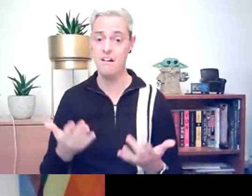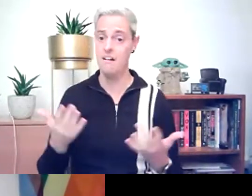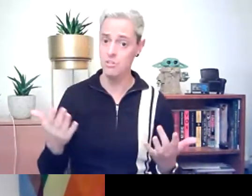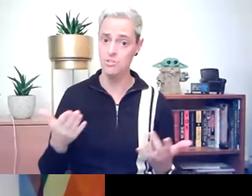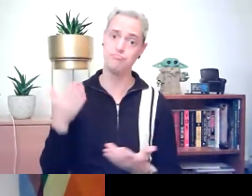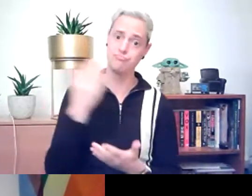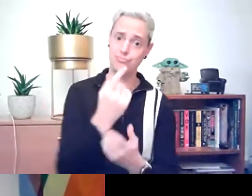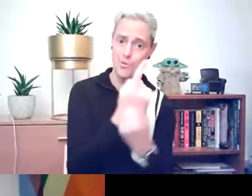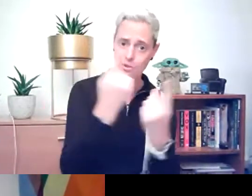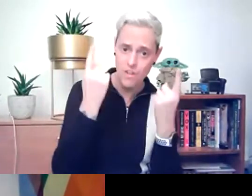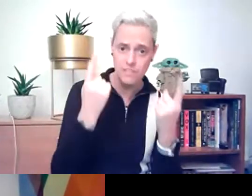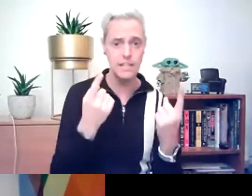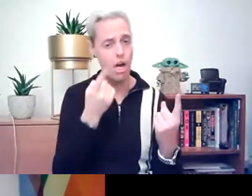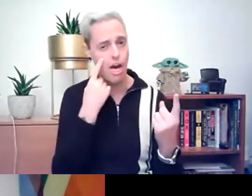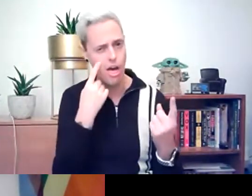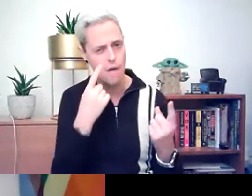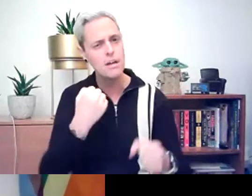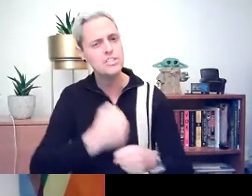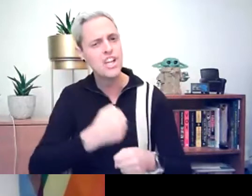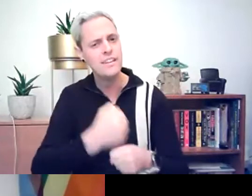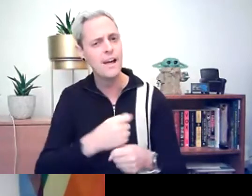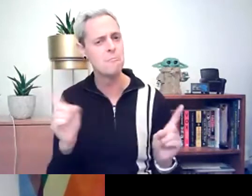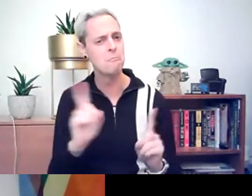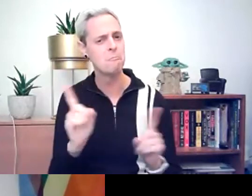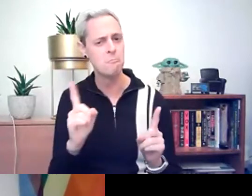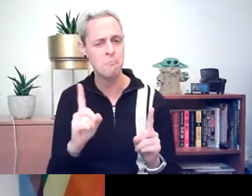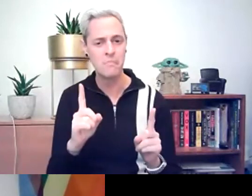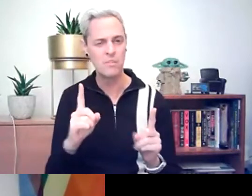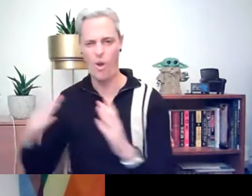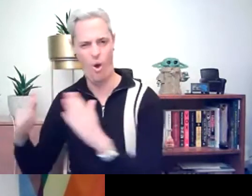stories, and it's just, yeah, it's been an incredible journey and I'm, I'm very grateful